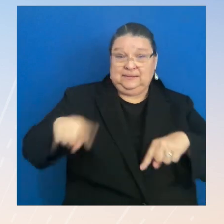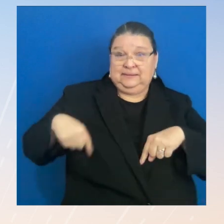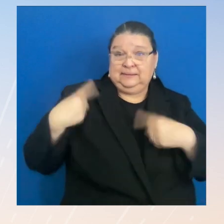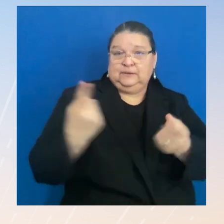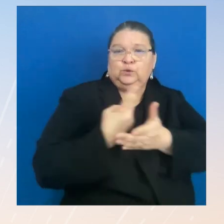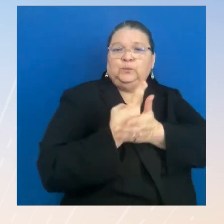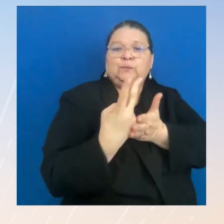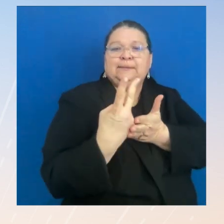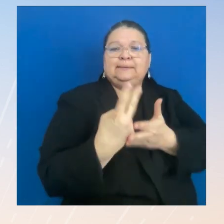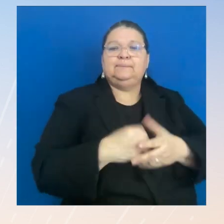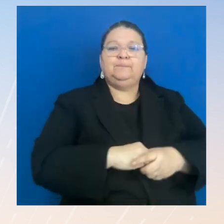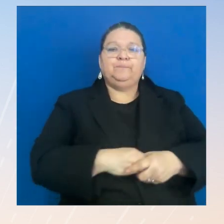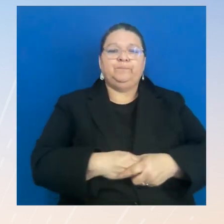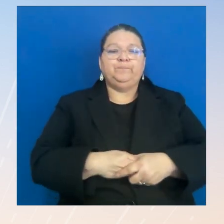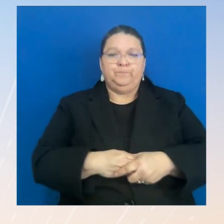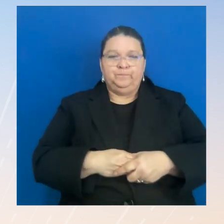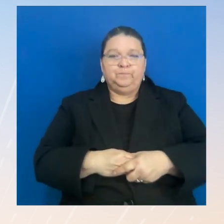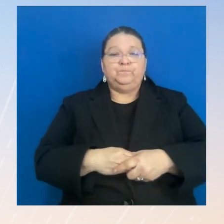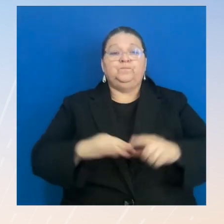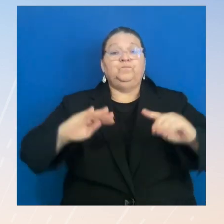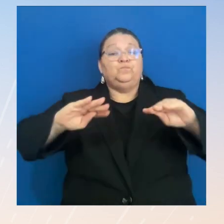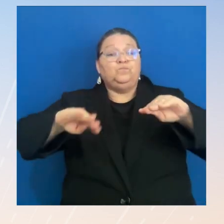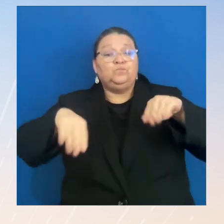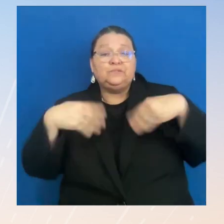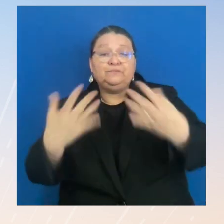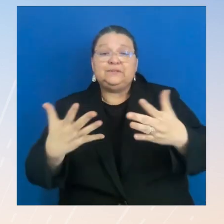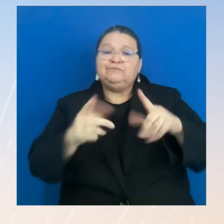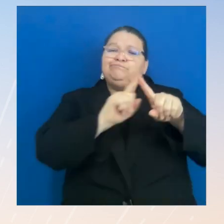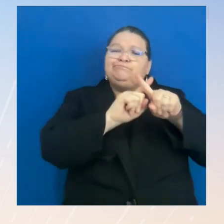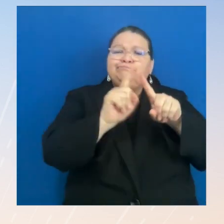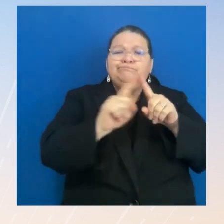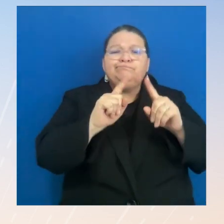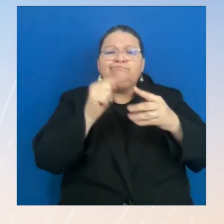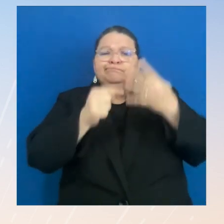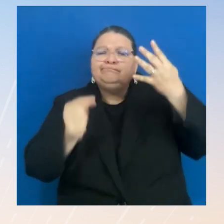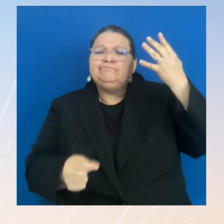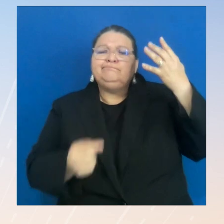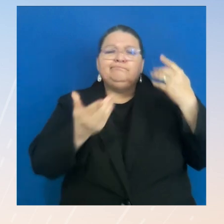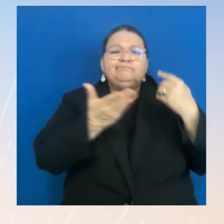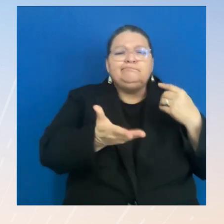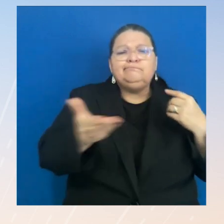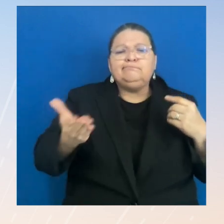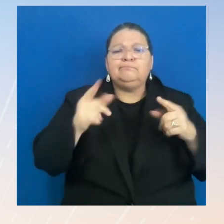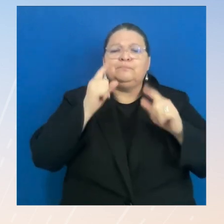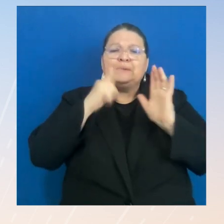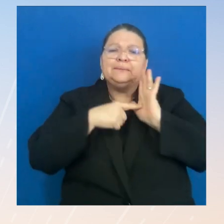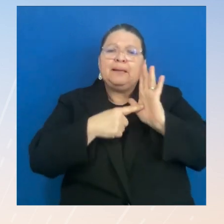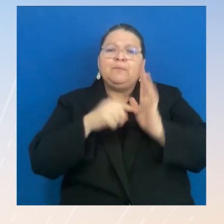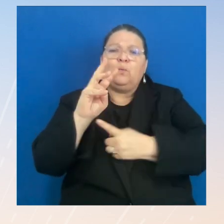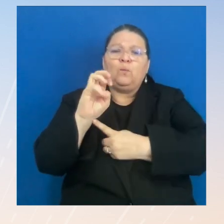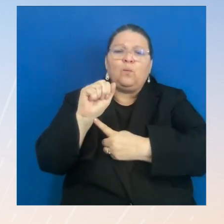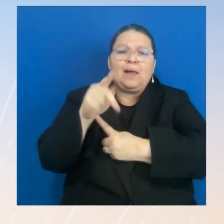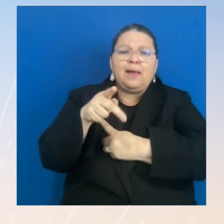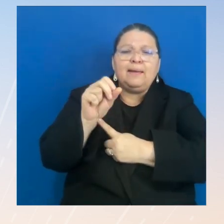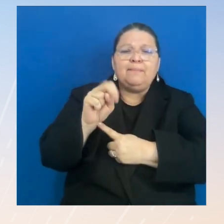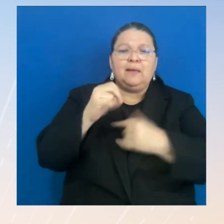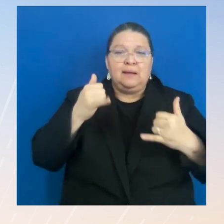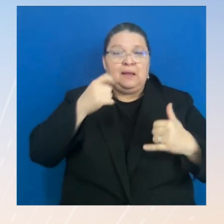to provide Ukraine the types of weapons they are using so effectively to defend their country, such as anti-armor and air defense weapons.